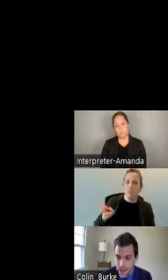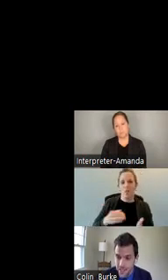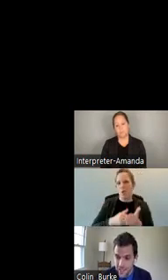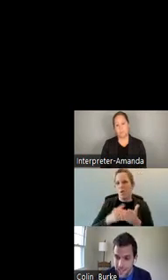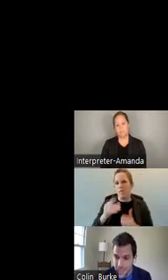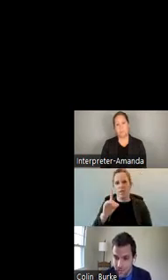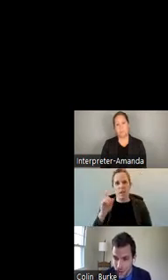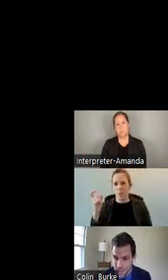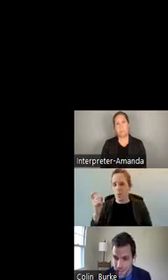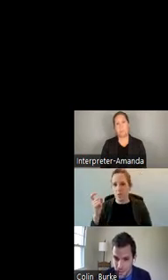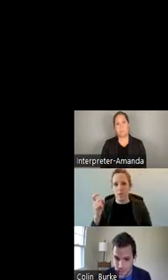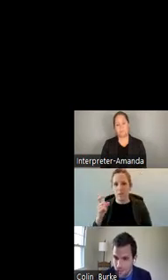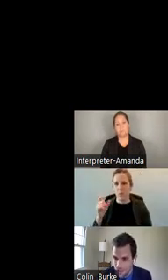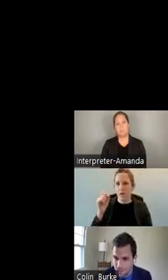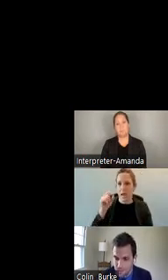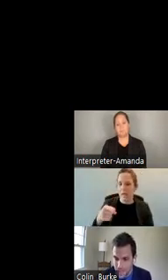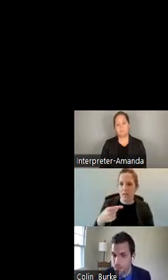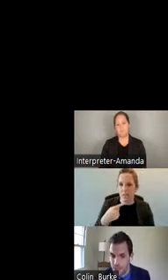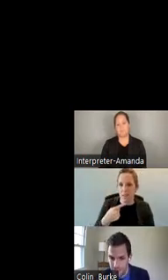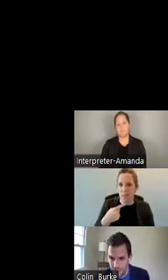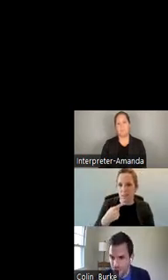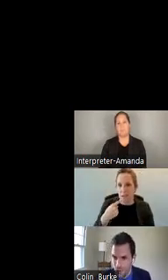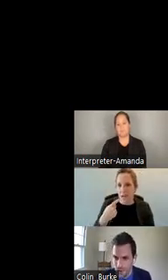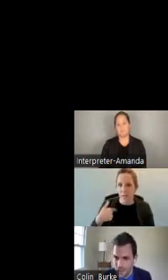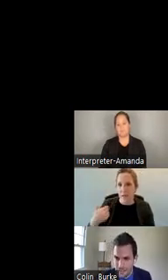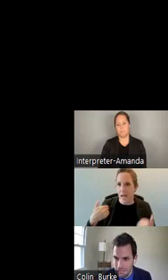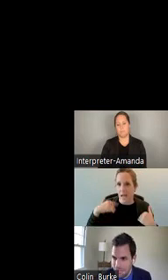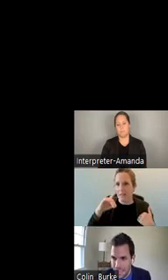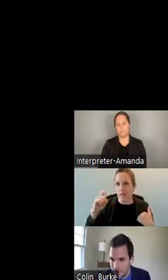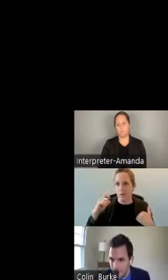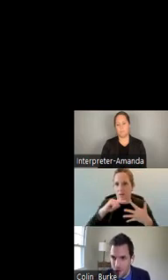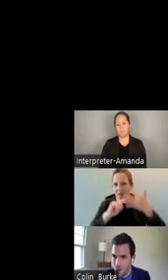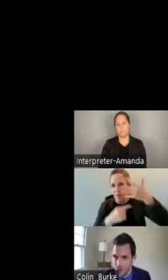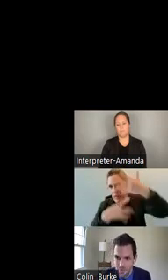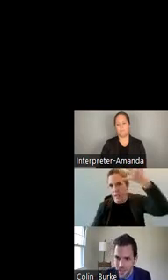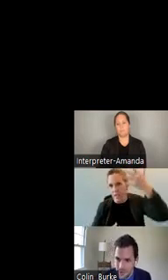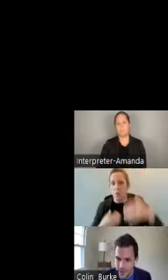can honestly say if you ask them that question well everything or I don't know or depends who